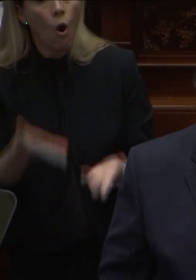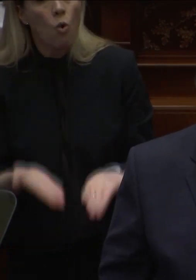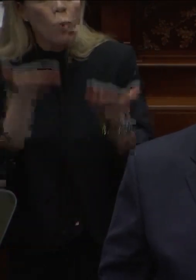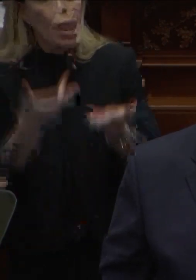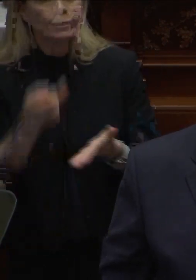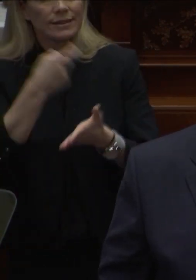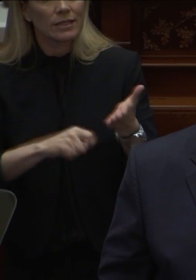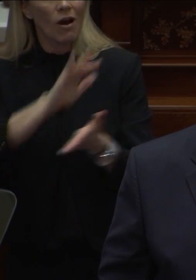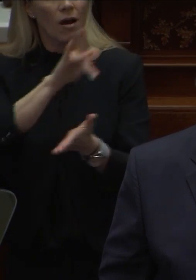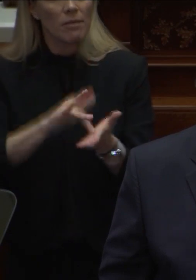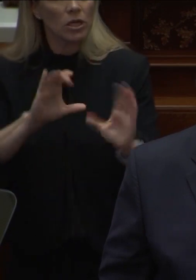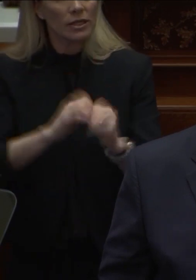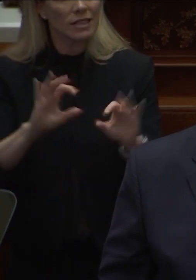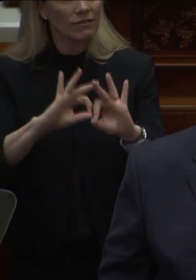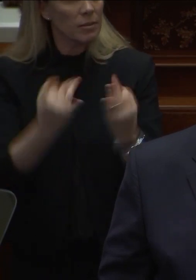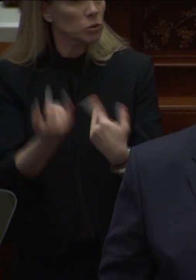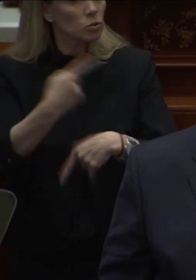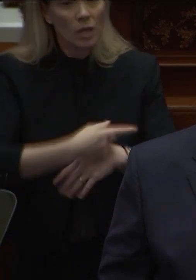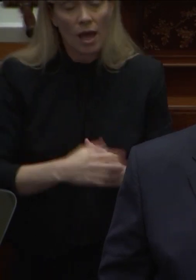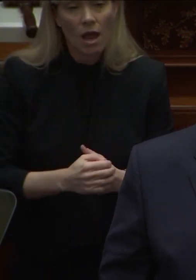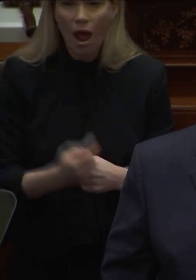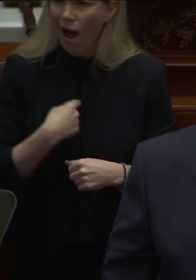THERE ARE OTHERS WHO WOULD RAISE TAXES ON MIDDLE CLASS FAMILIES TODAY.